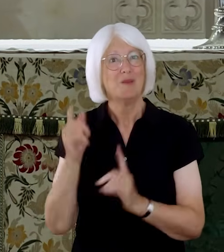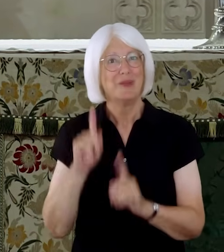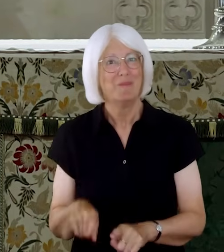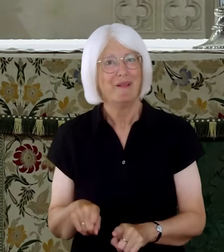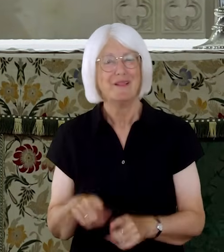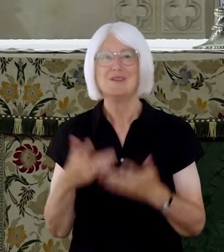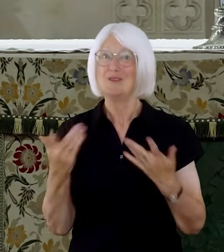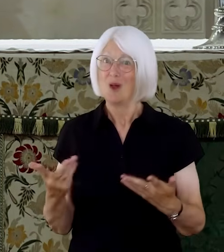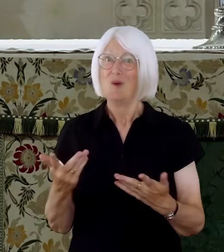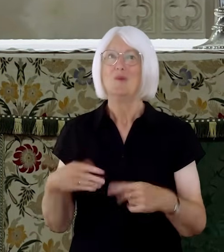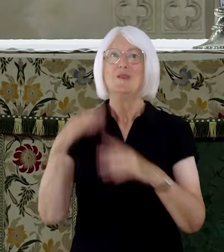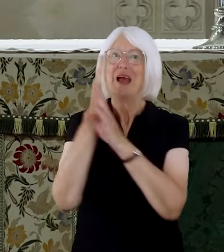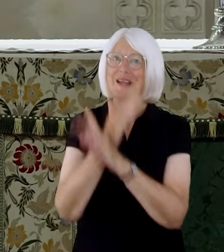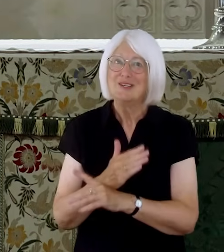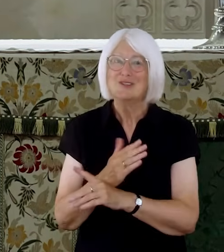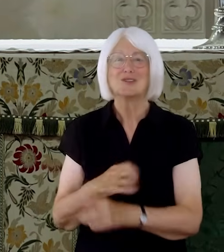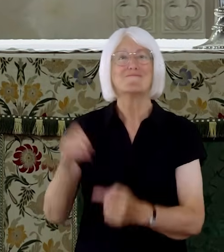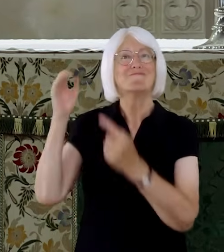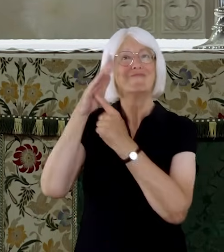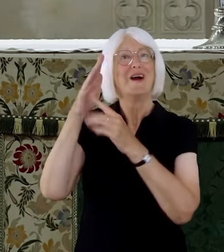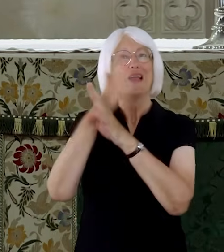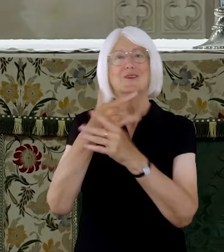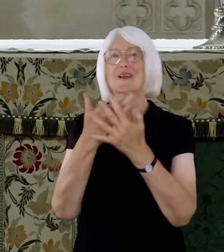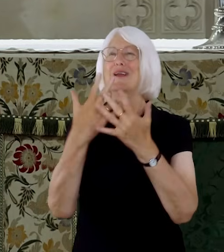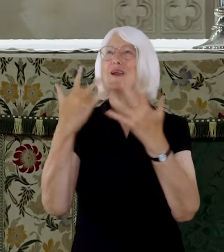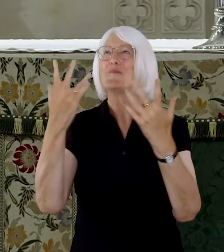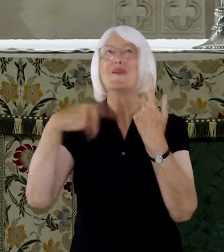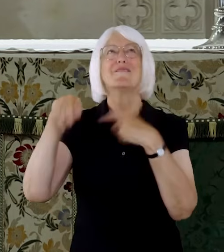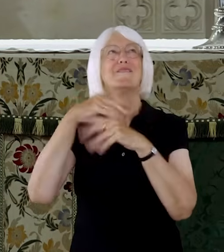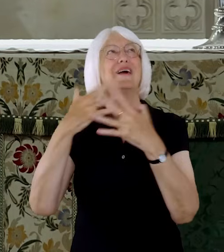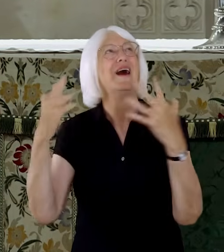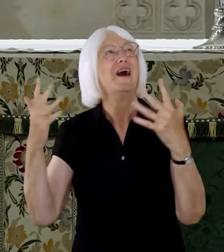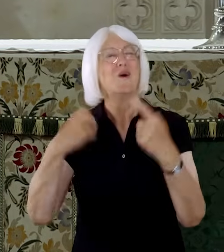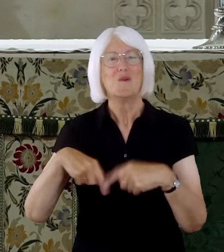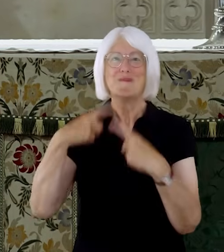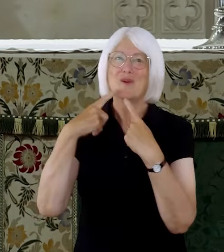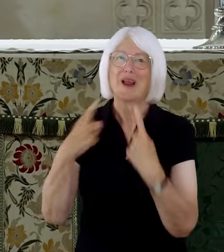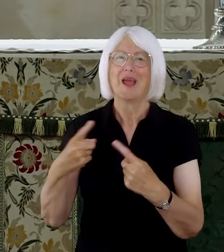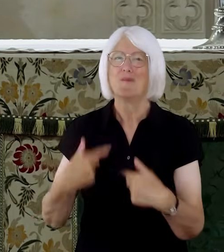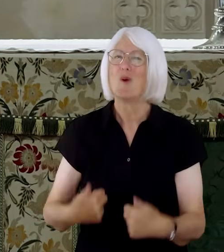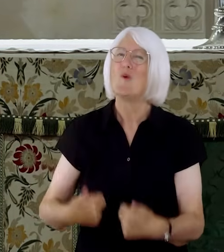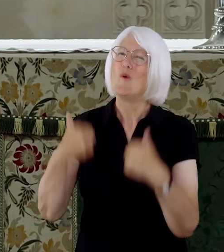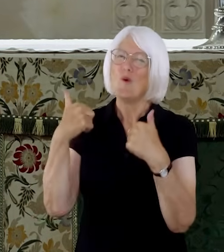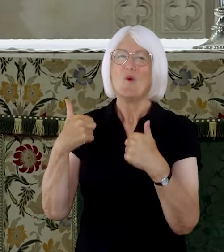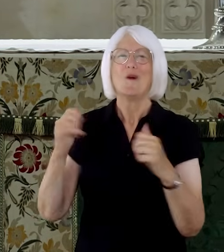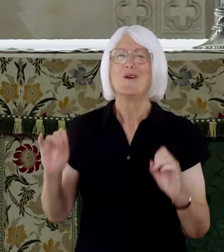Therefore, with angels and archangels and with all the company of heaven, we proclaim your great